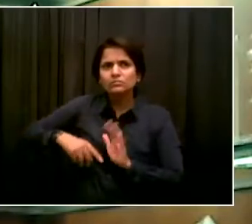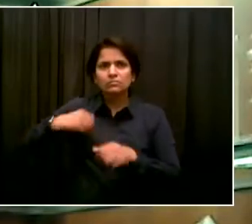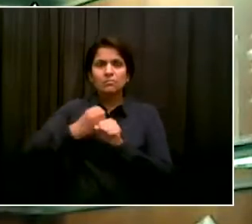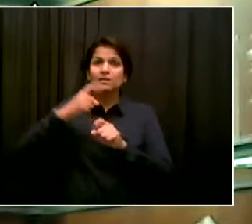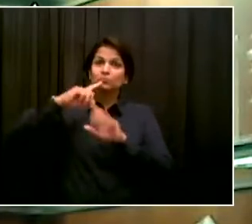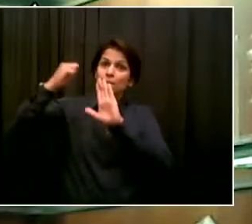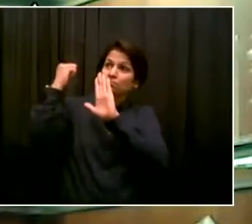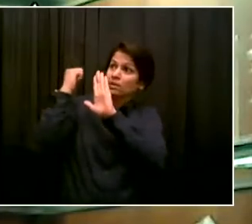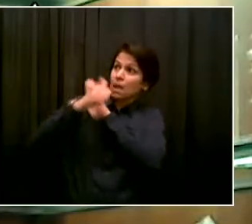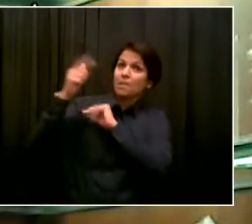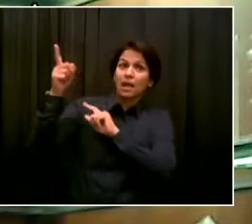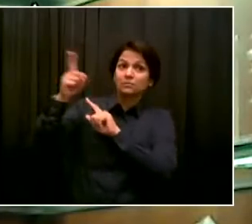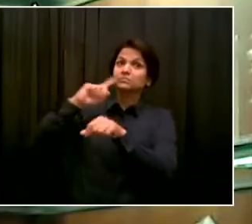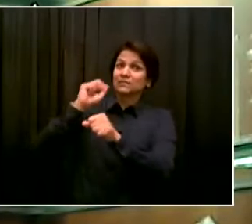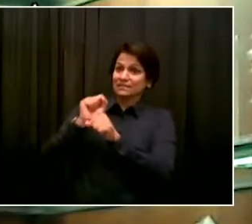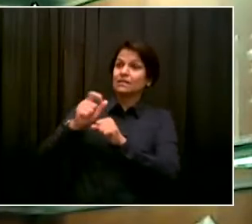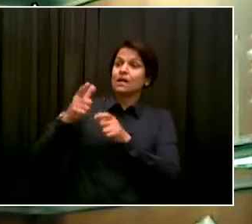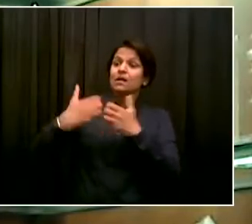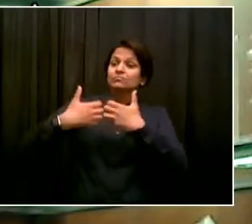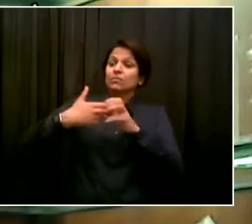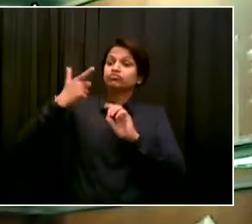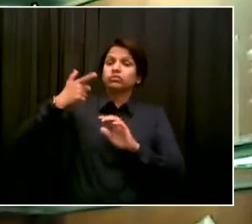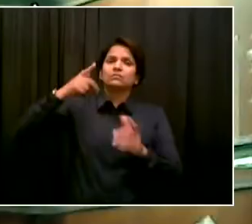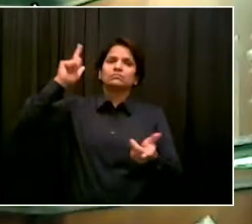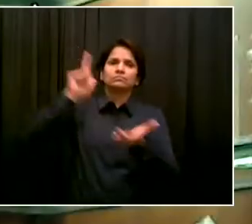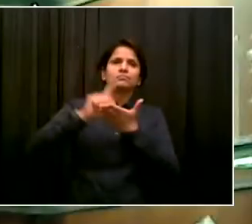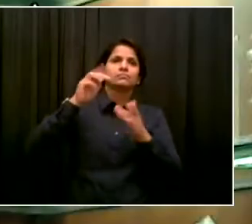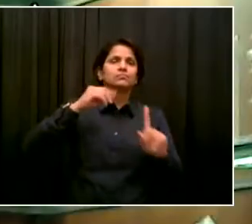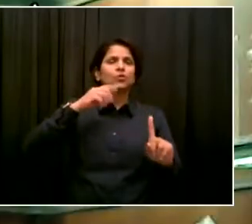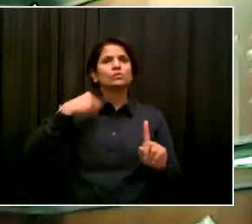MANUFACTURERS IN THESE NEIGHBORHOODS IN CONGRESS NEEDS TO MOVE THE ENSURE WE HAVE A COMPREHENSIVE